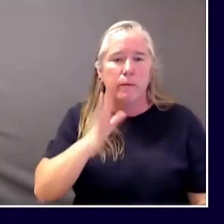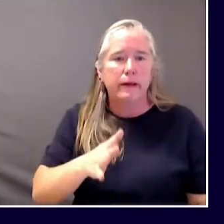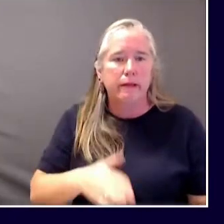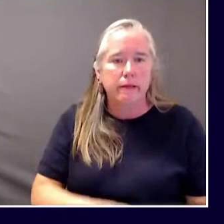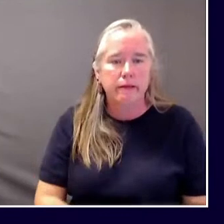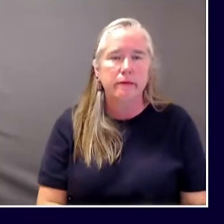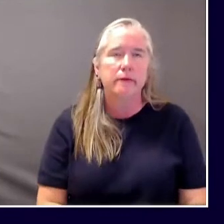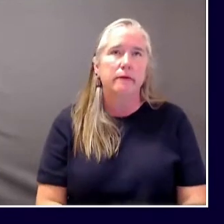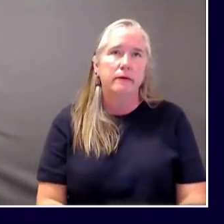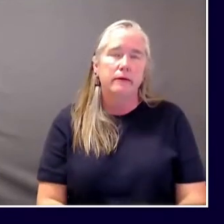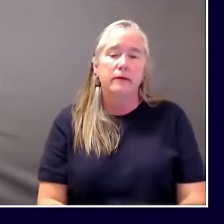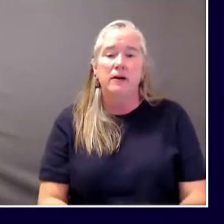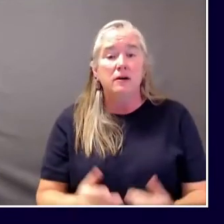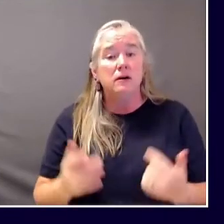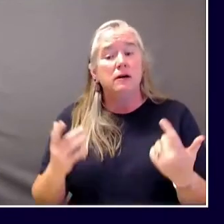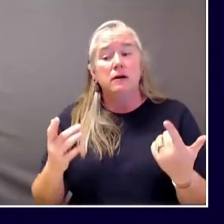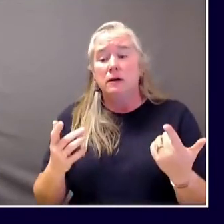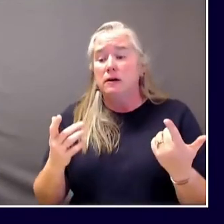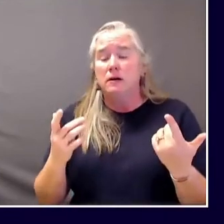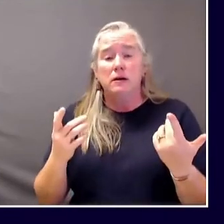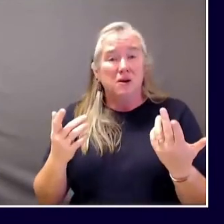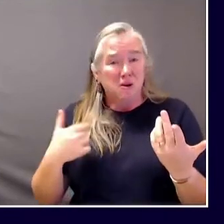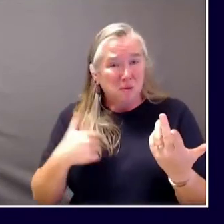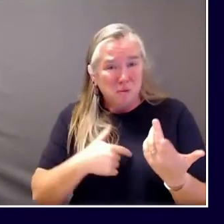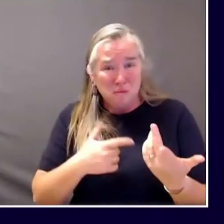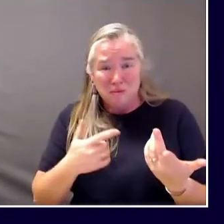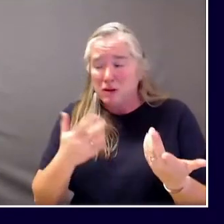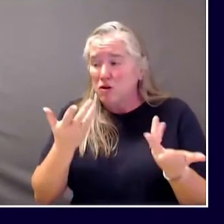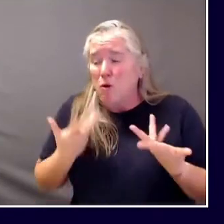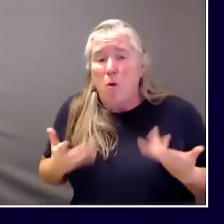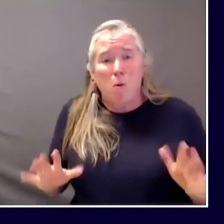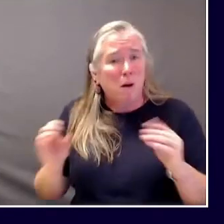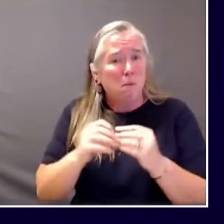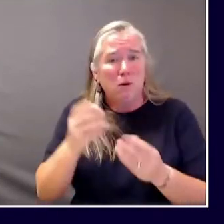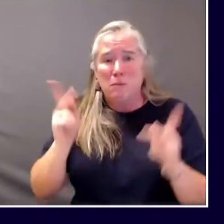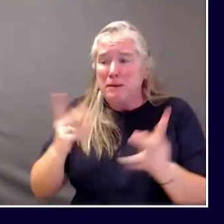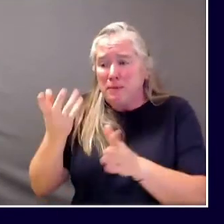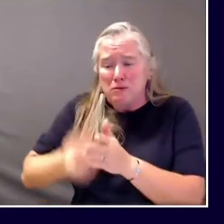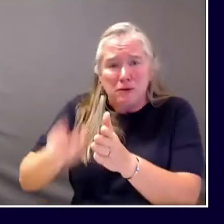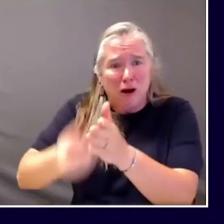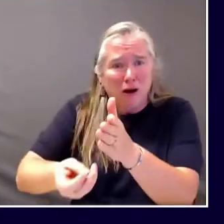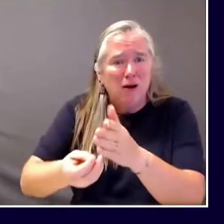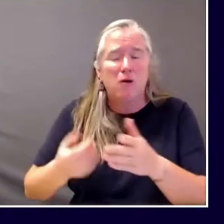we can't wait until it takes